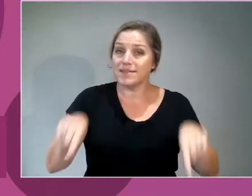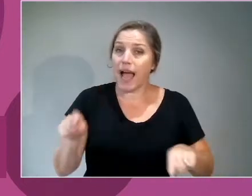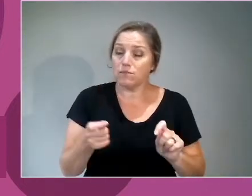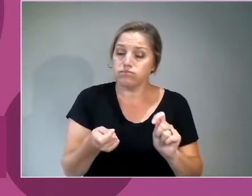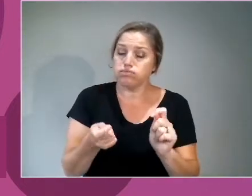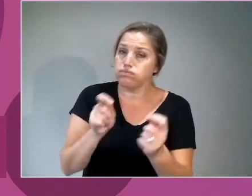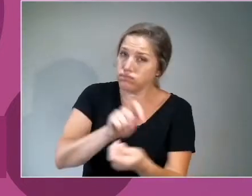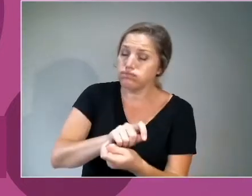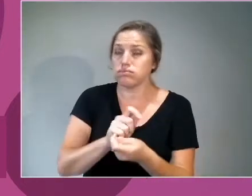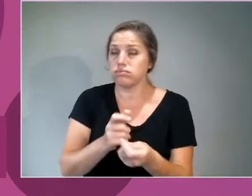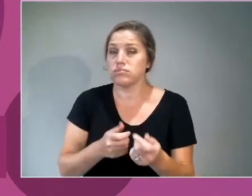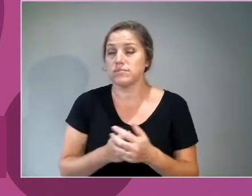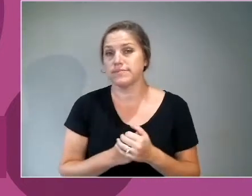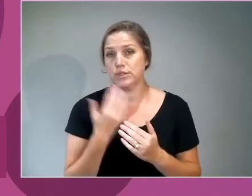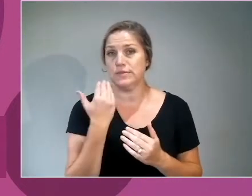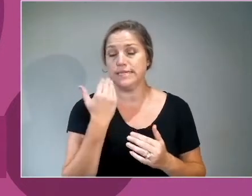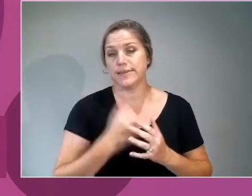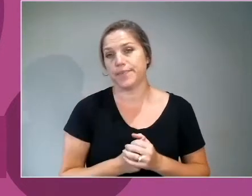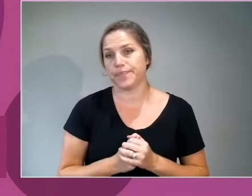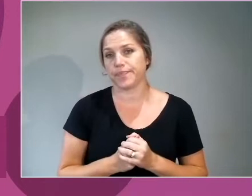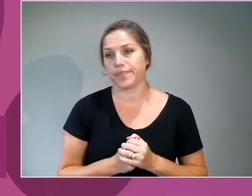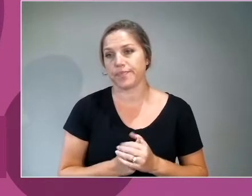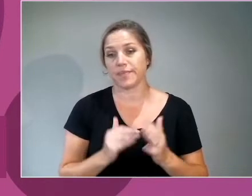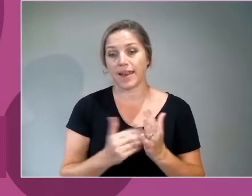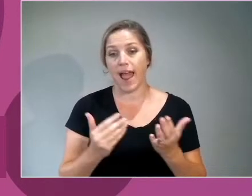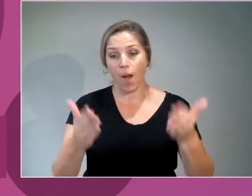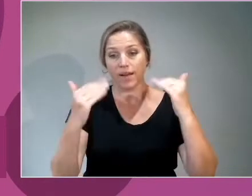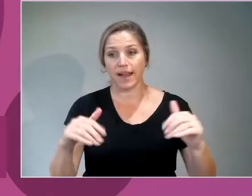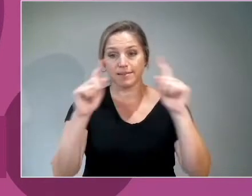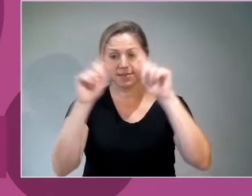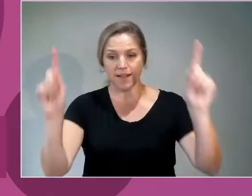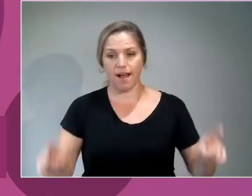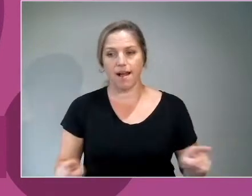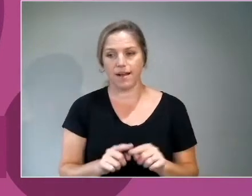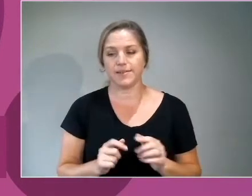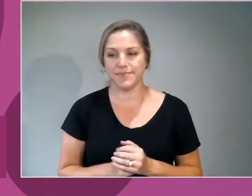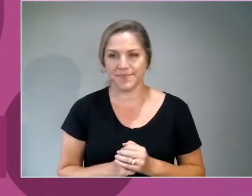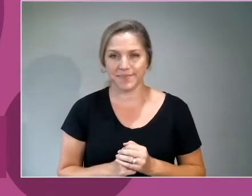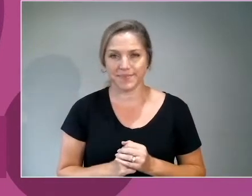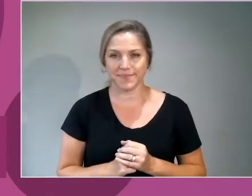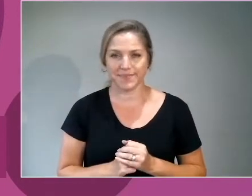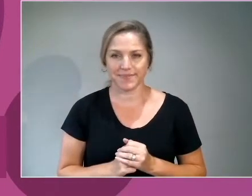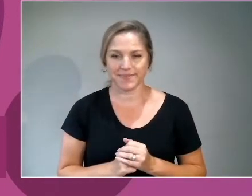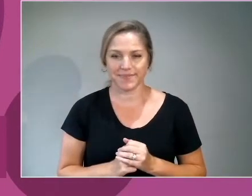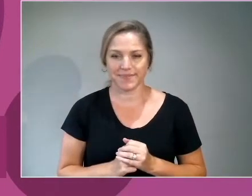So if I could have the next slide please and I'll start to look at how we can actually define